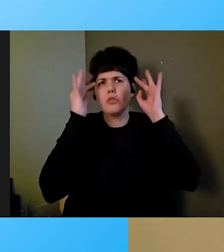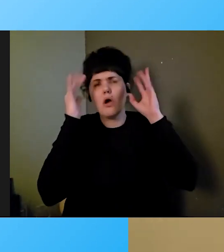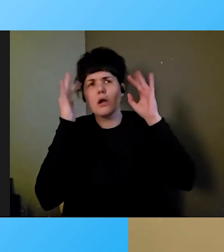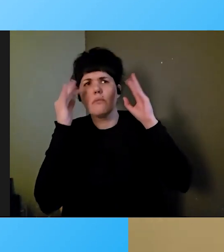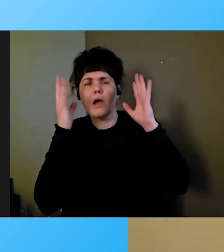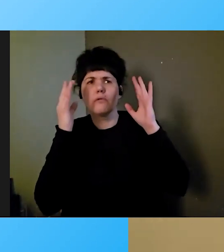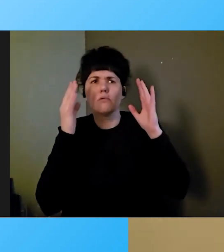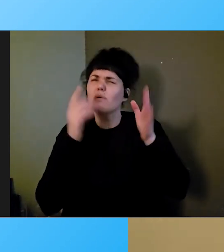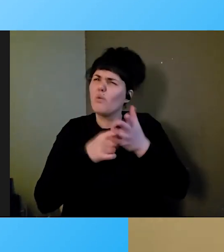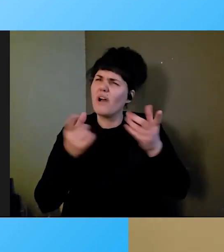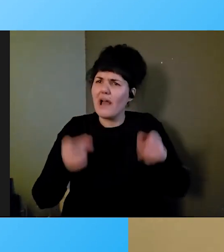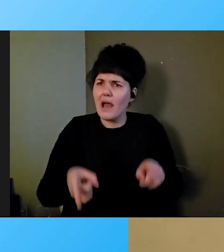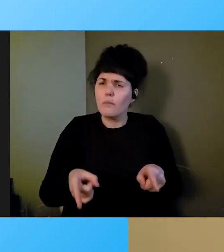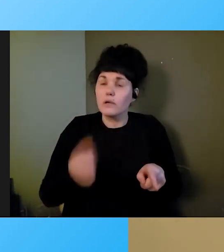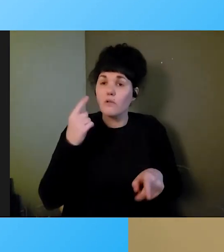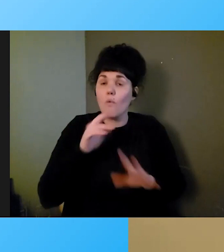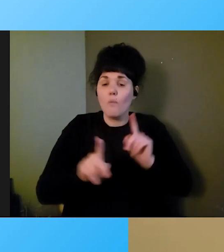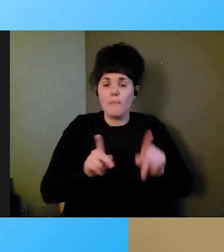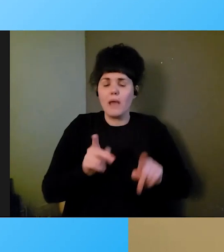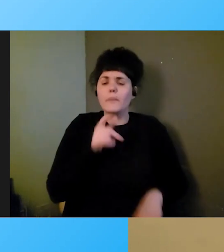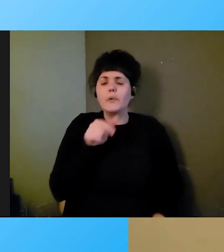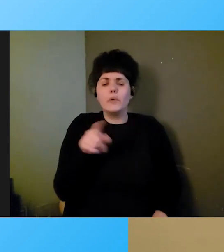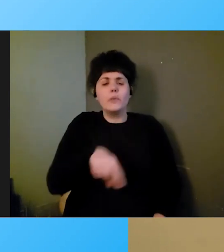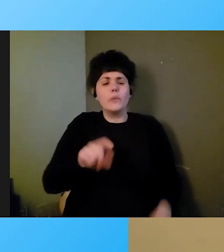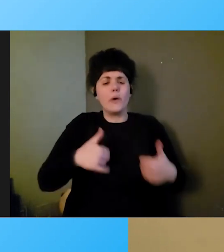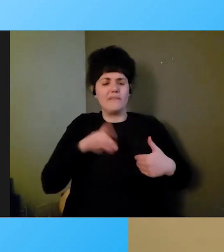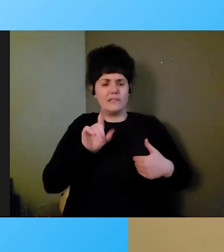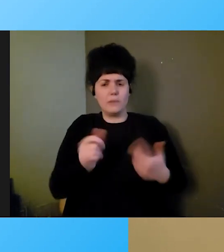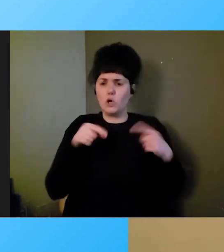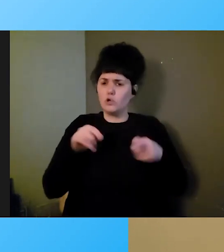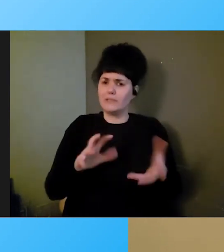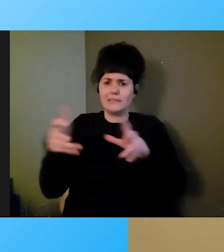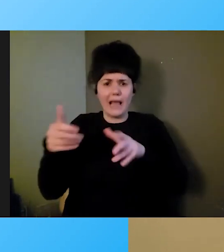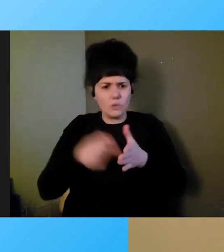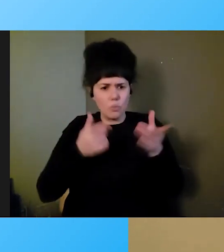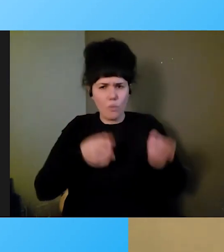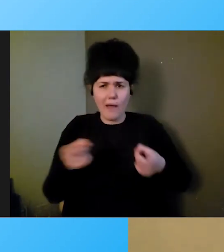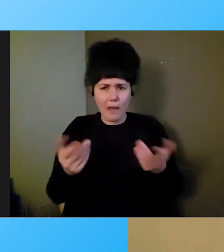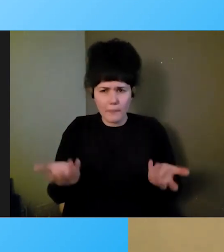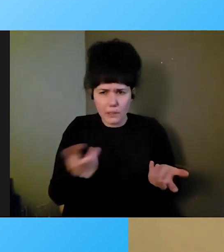with disabilities in disasters. And, you know, I was sort of